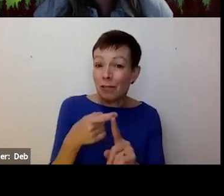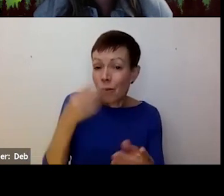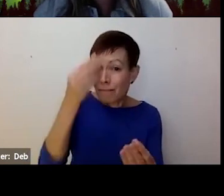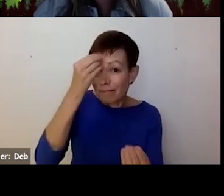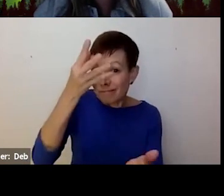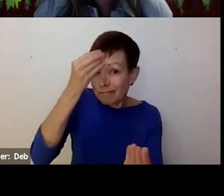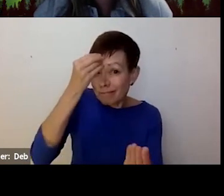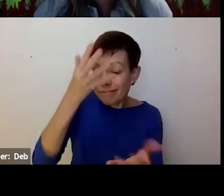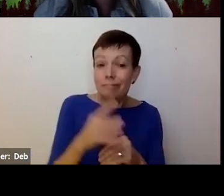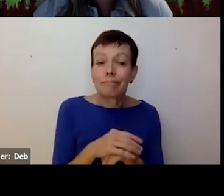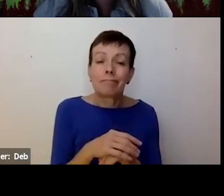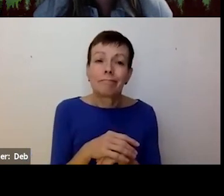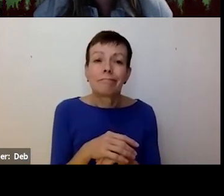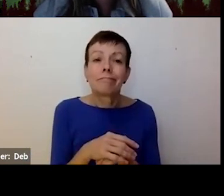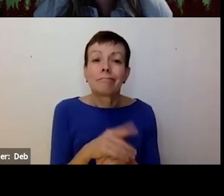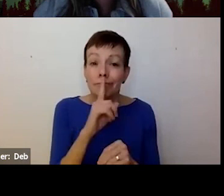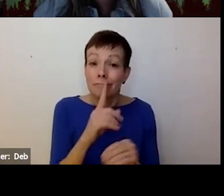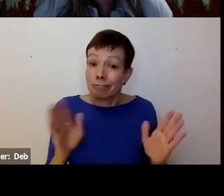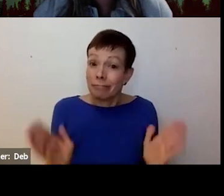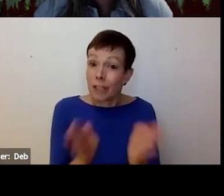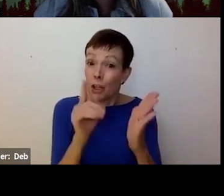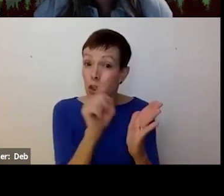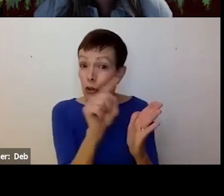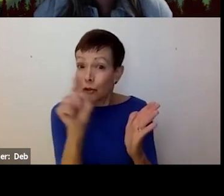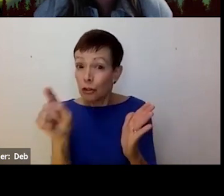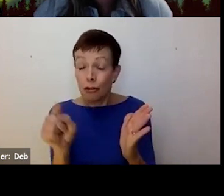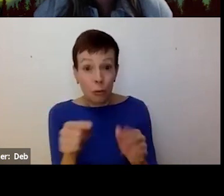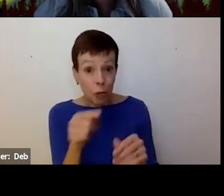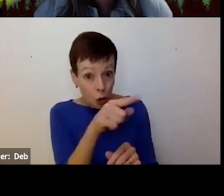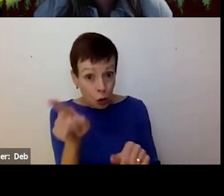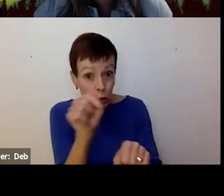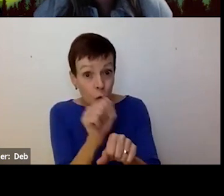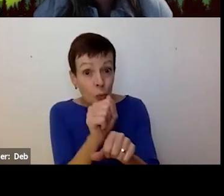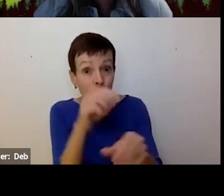those of you again who are in organizations who see yourself as allies or co-inspirators